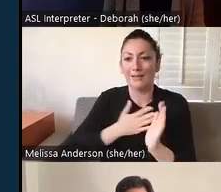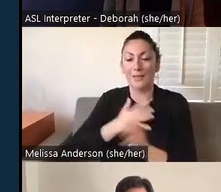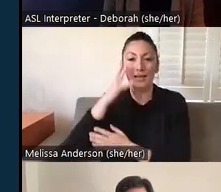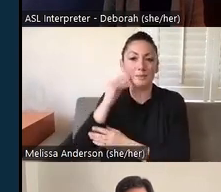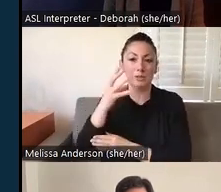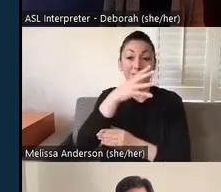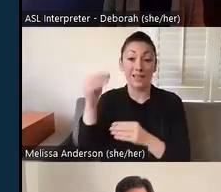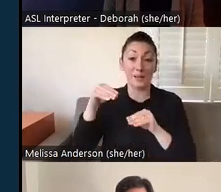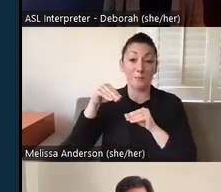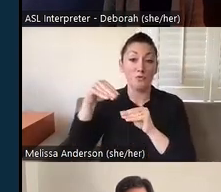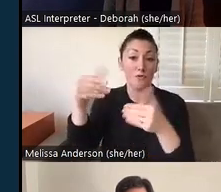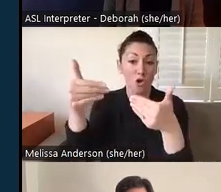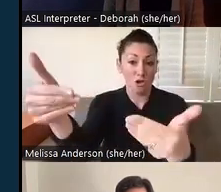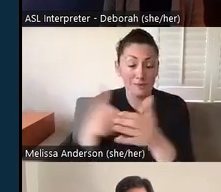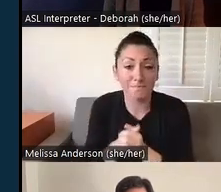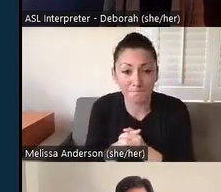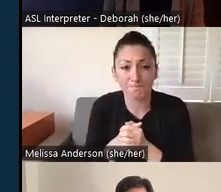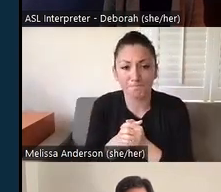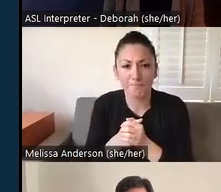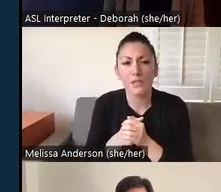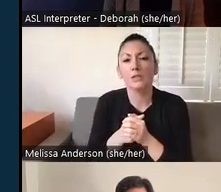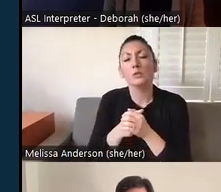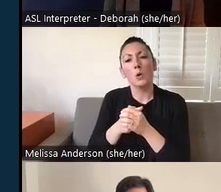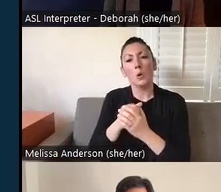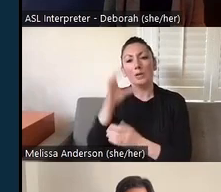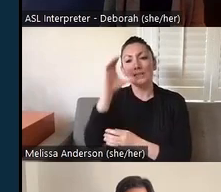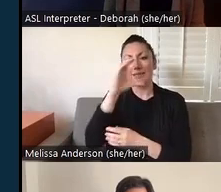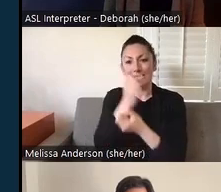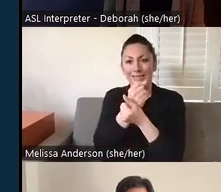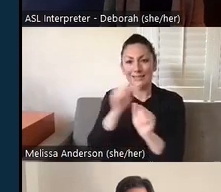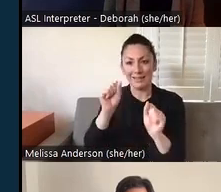That being the first the second stage. The first stage is really in focusing